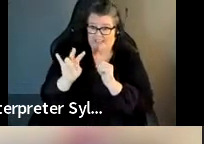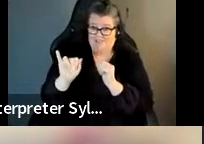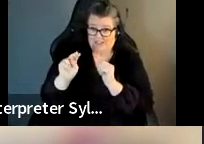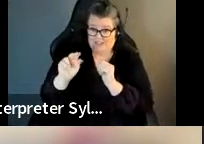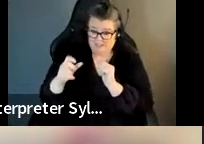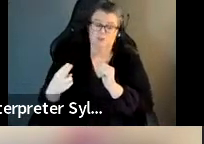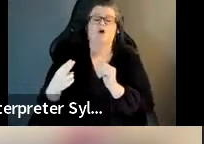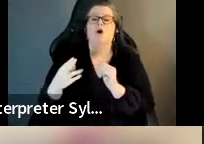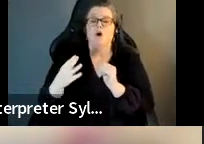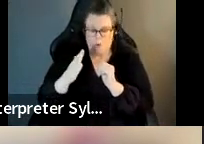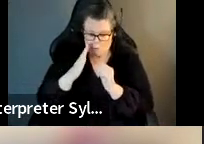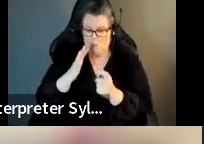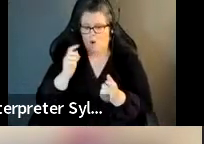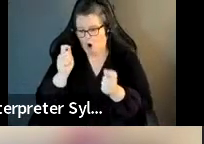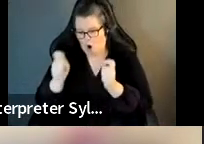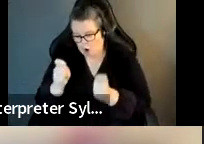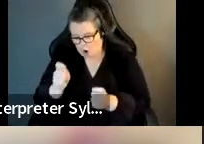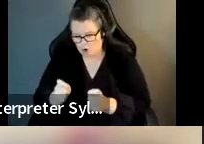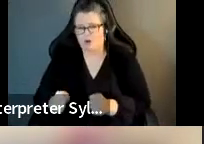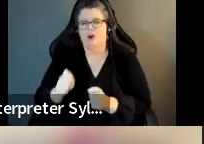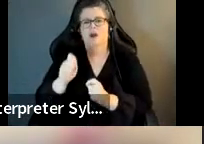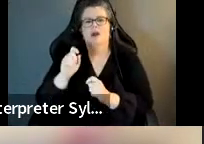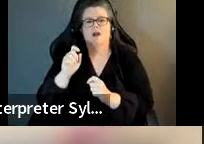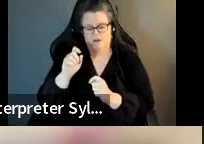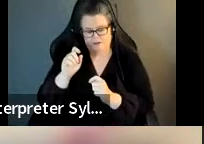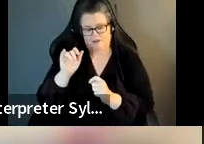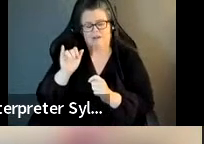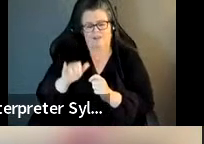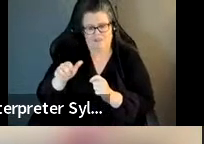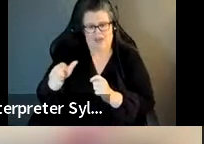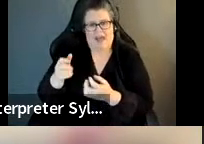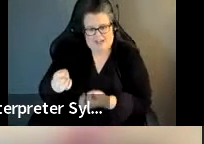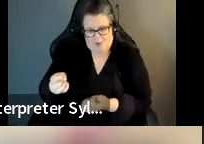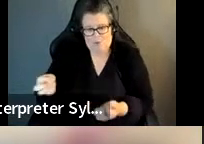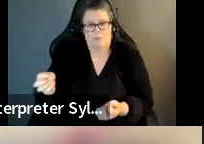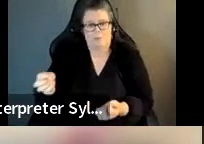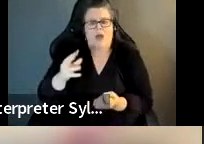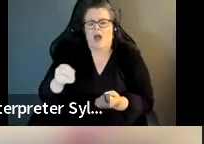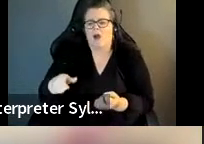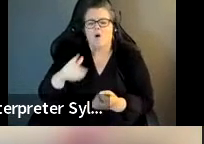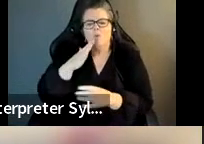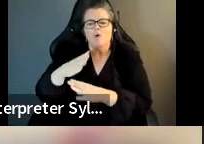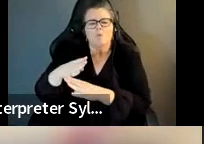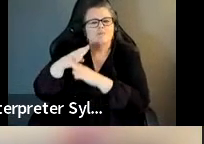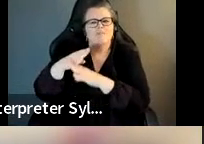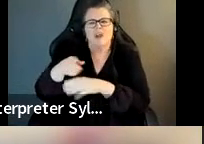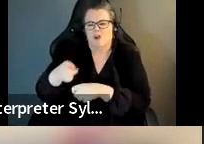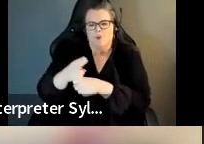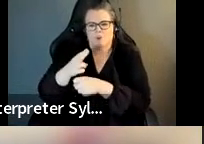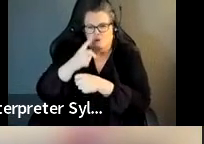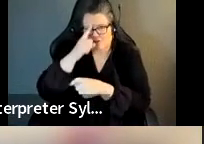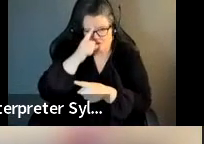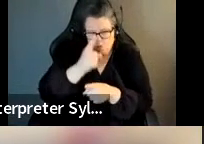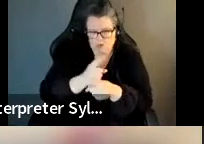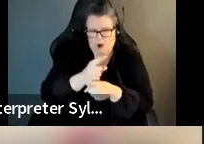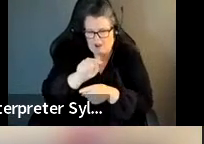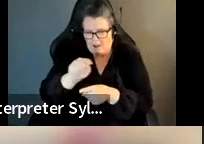structural and operational characteristics of the equipment and would prevent the use of the equipment for the intended diagnostic purpose.